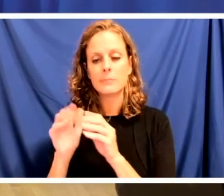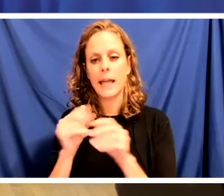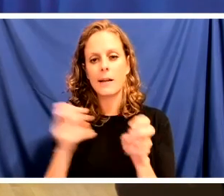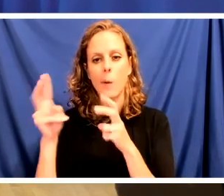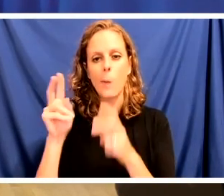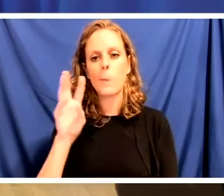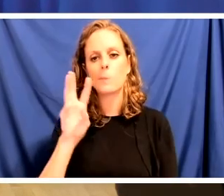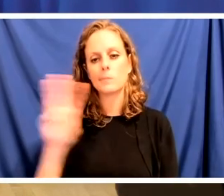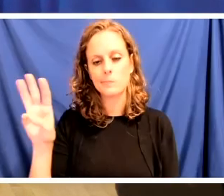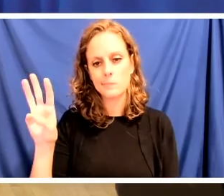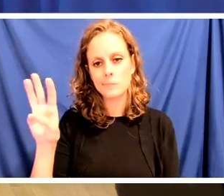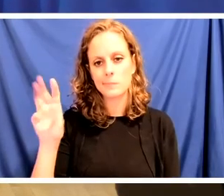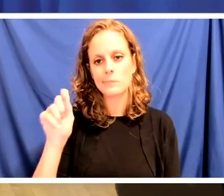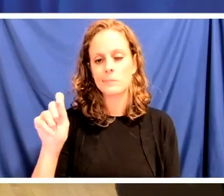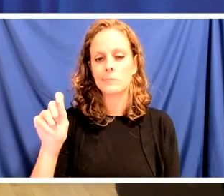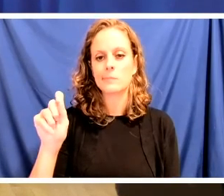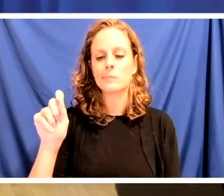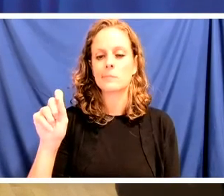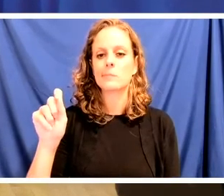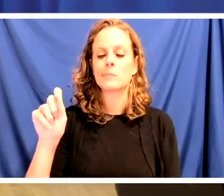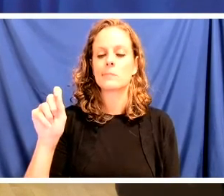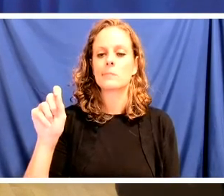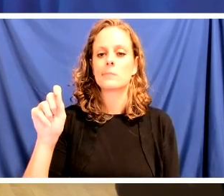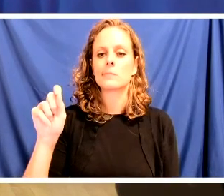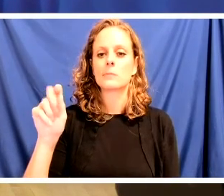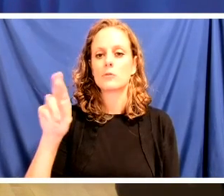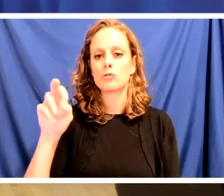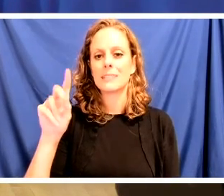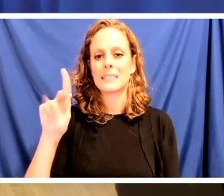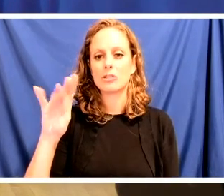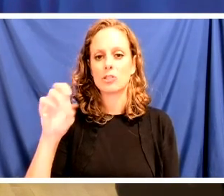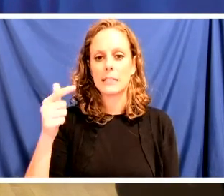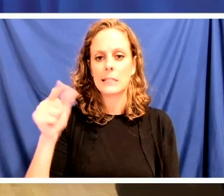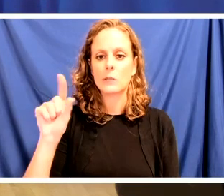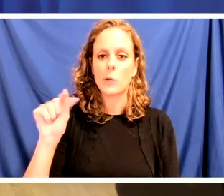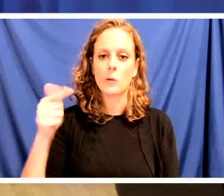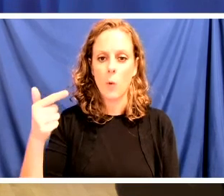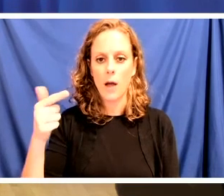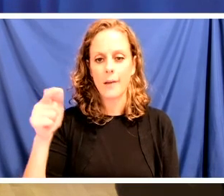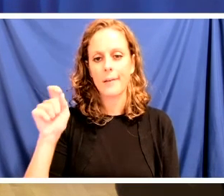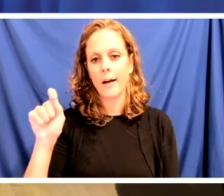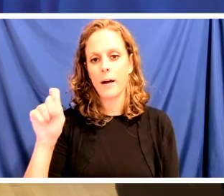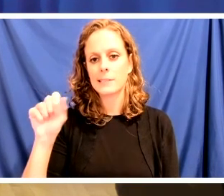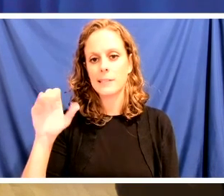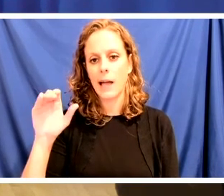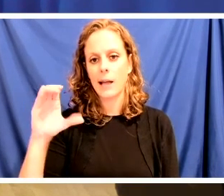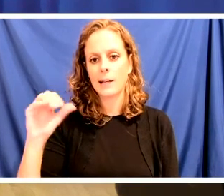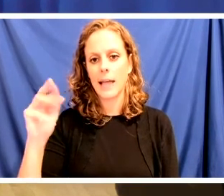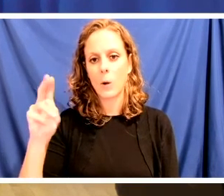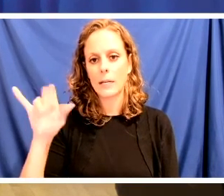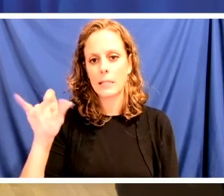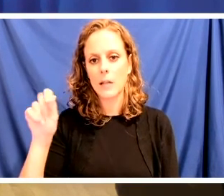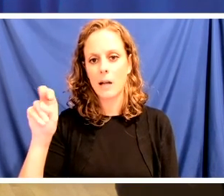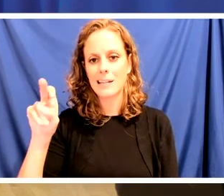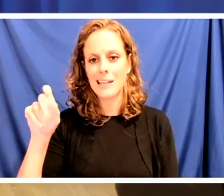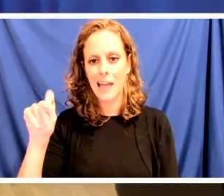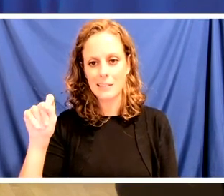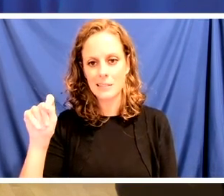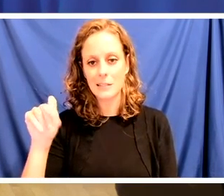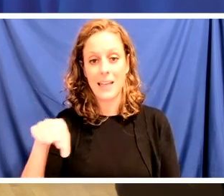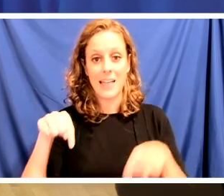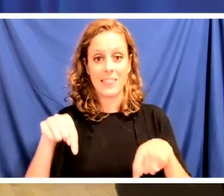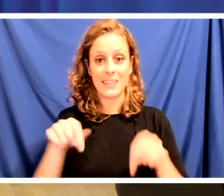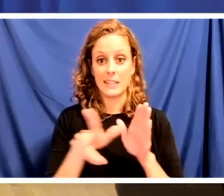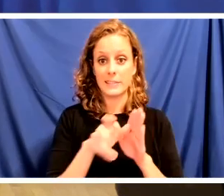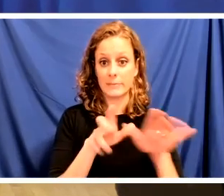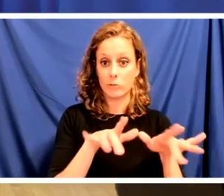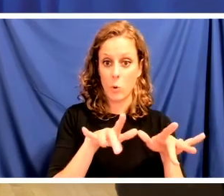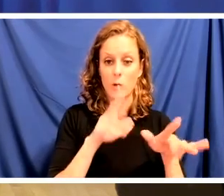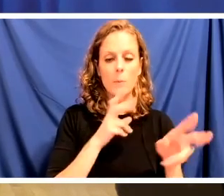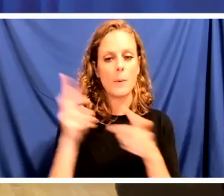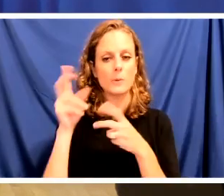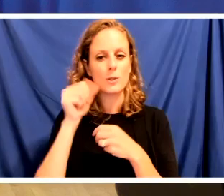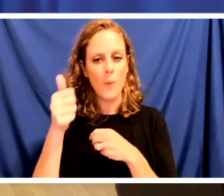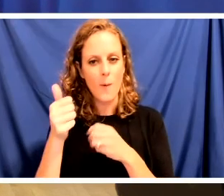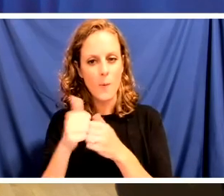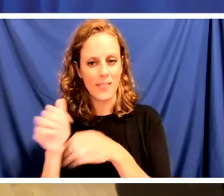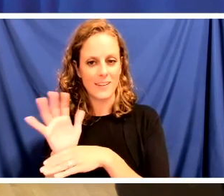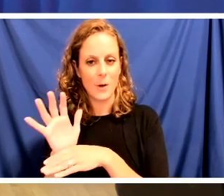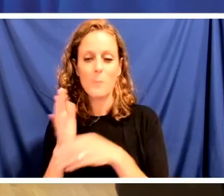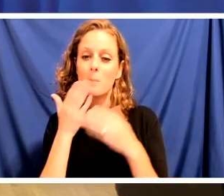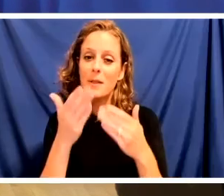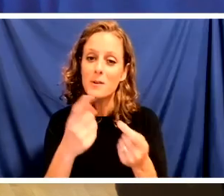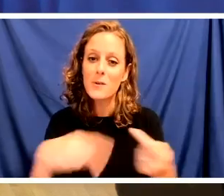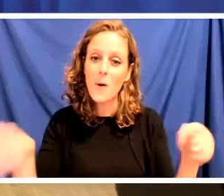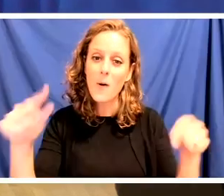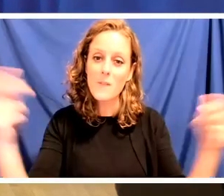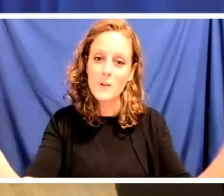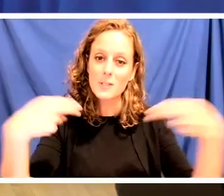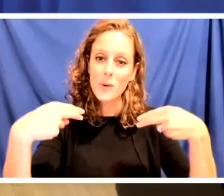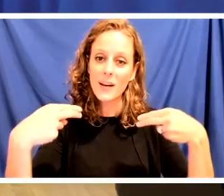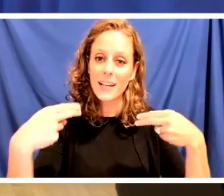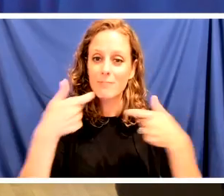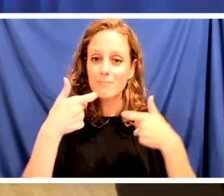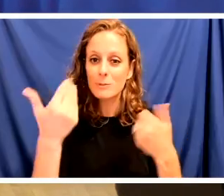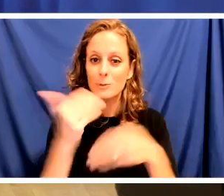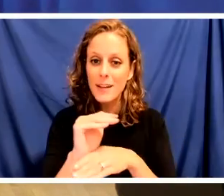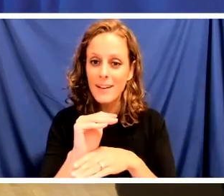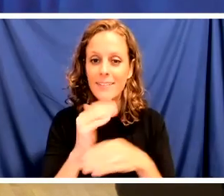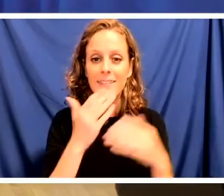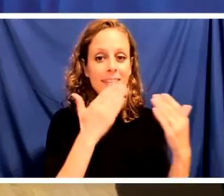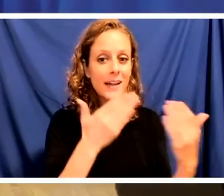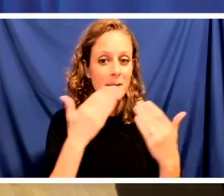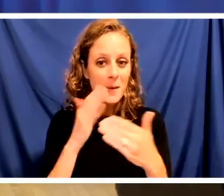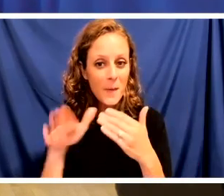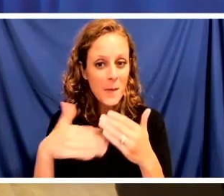dot SEC county.net to be able to view all videos and again, this will be posted probably tomorrow with the video, so thank you all for coming out tonight, and thank you for your participation, we really appreciate it have a good night.